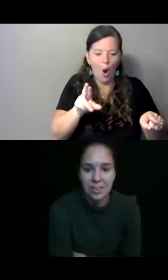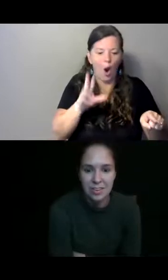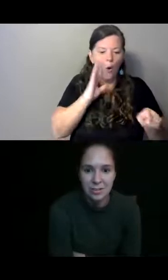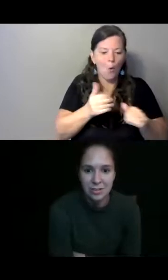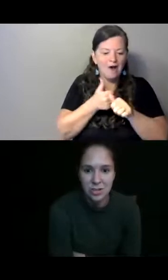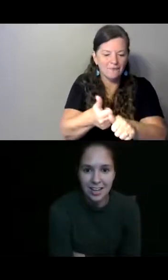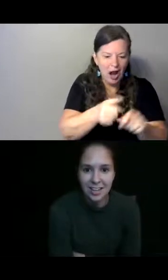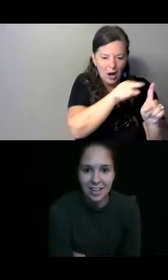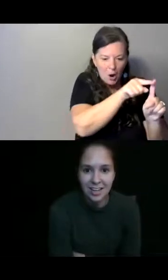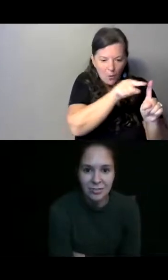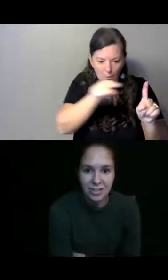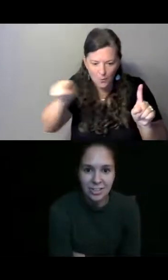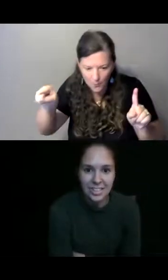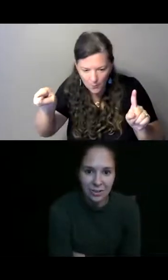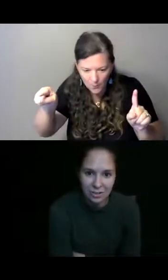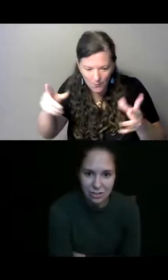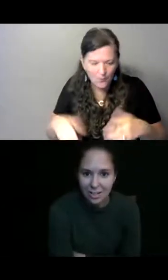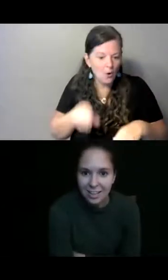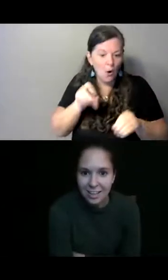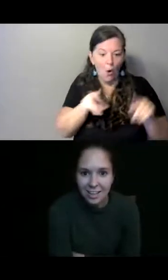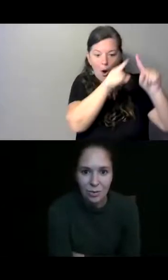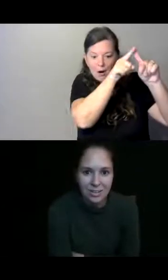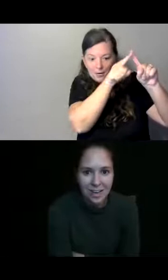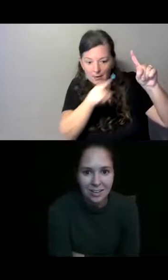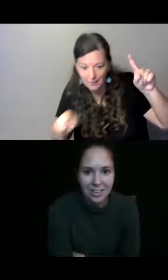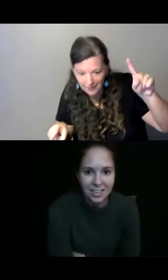either the straight line vertically or the straight line horizontally,